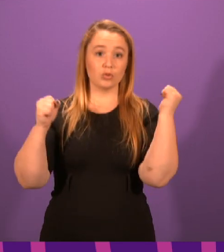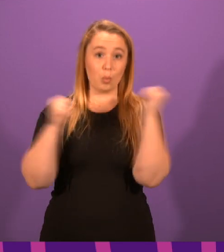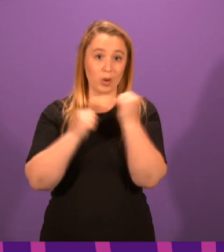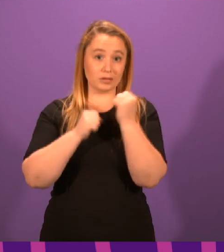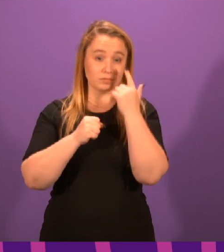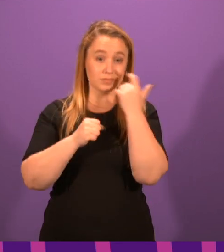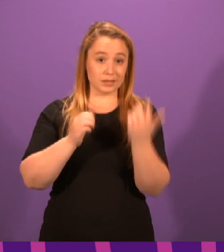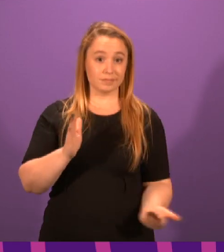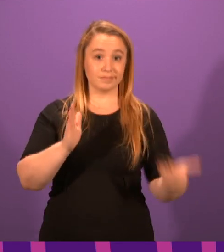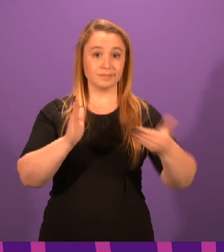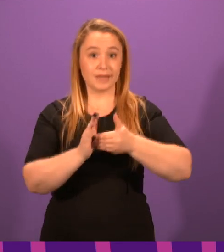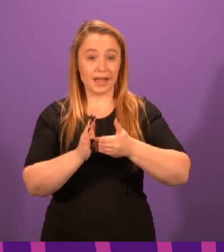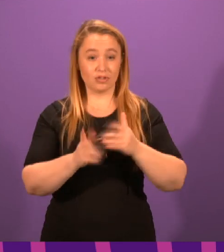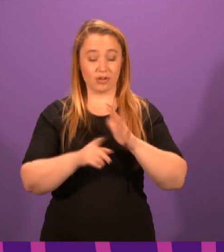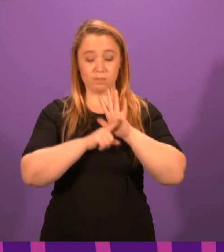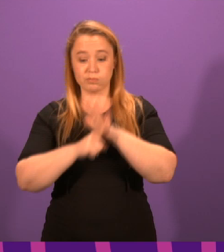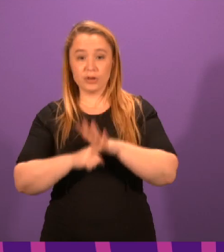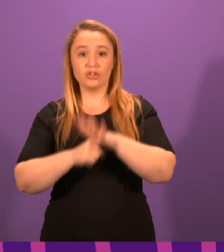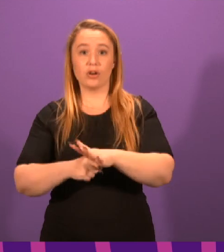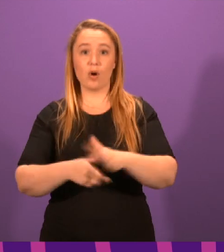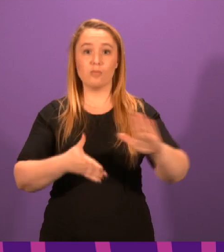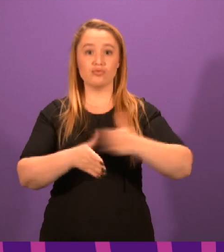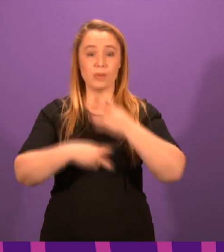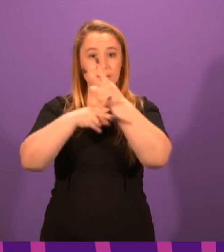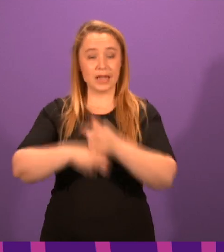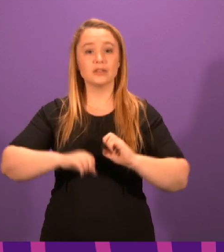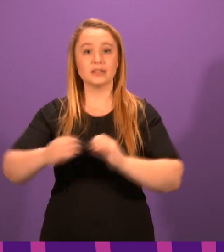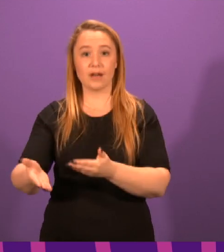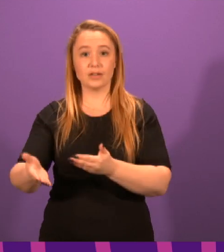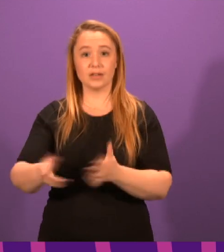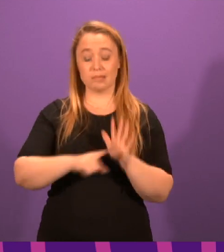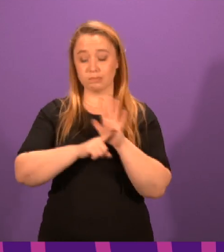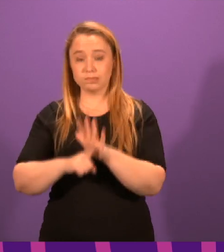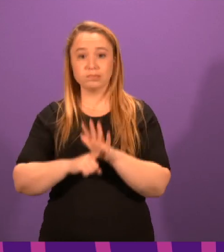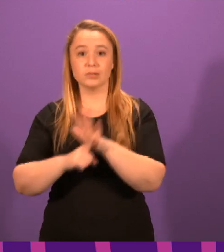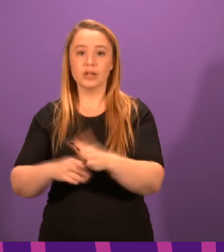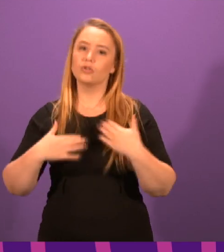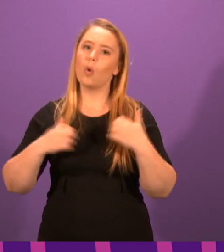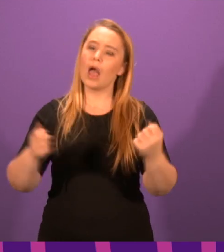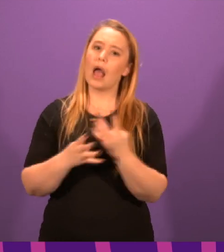pressure on primary and community care services. How are health boards working to ensure that